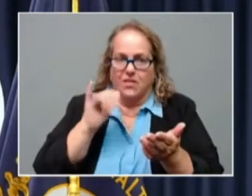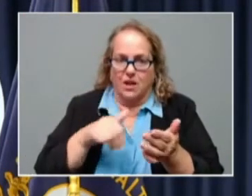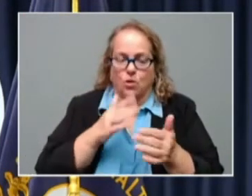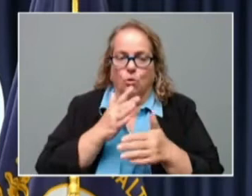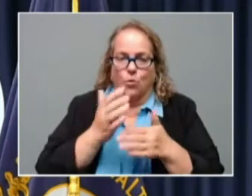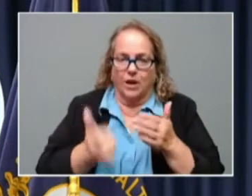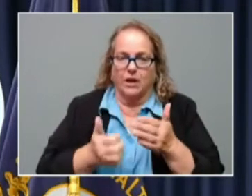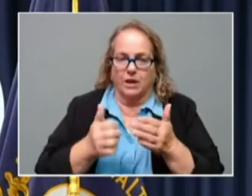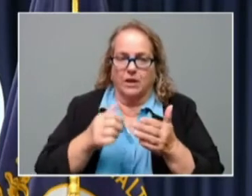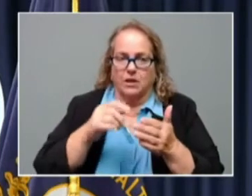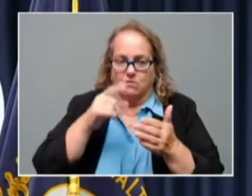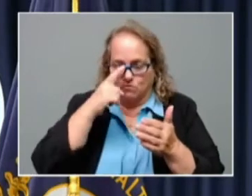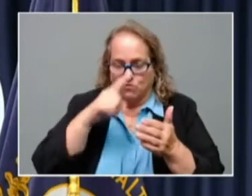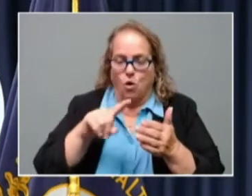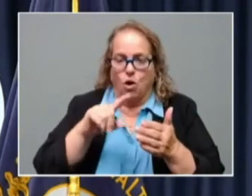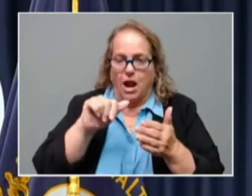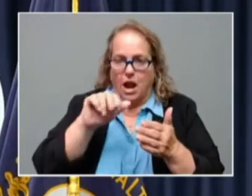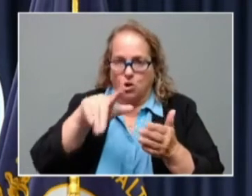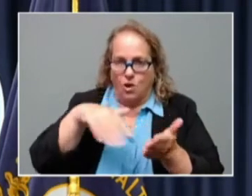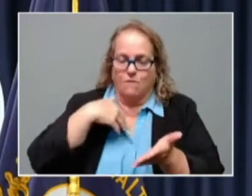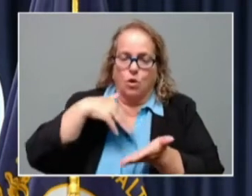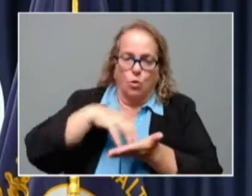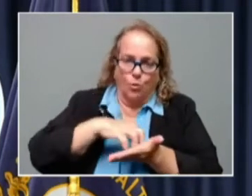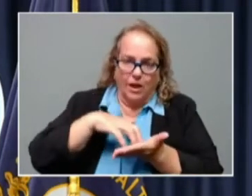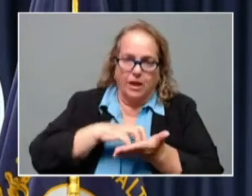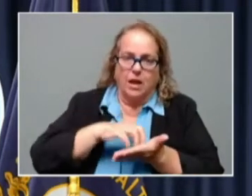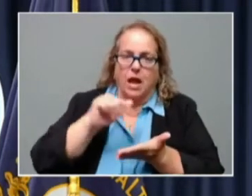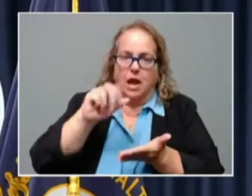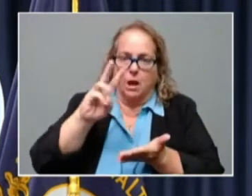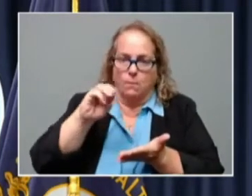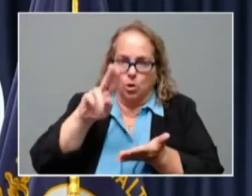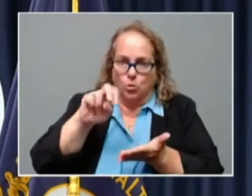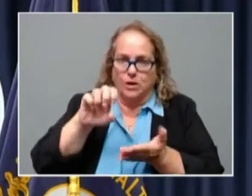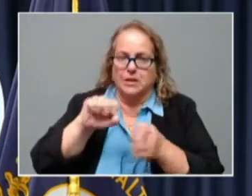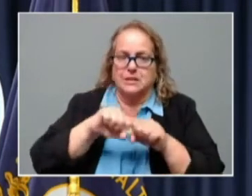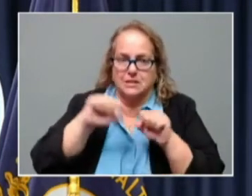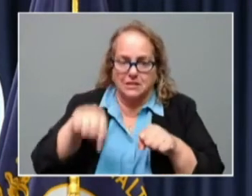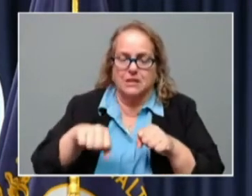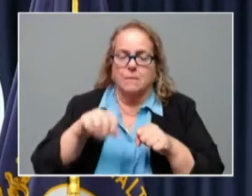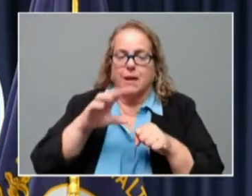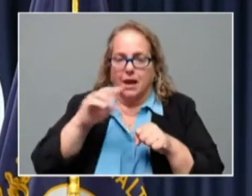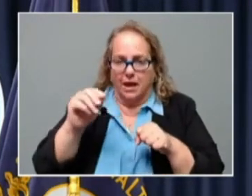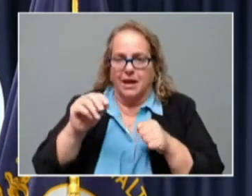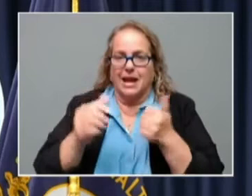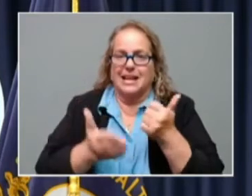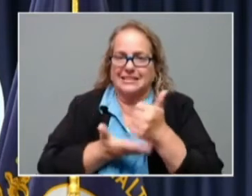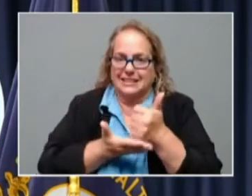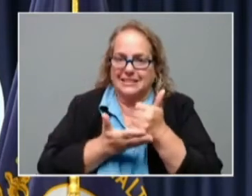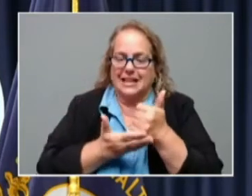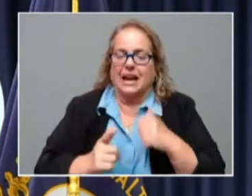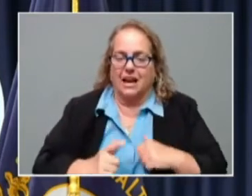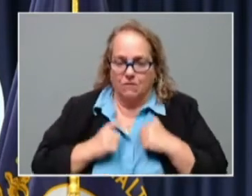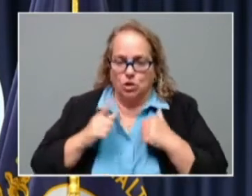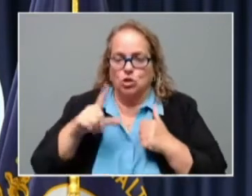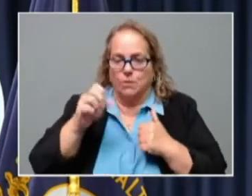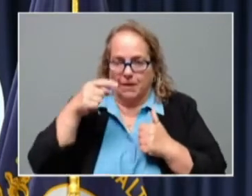system for skilled nursing but certainly assisted living um ought to be on this one as well.